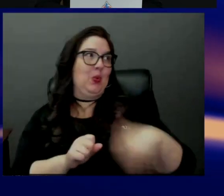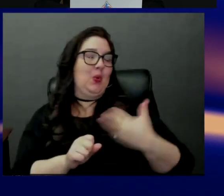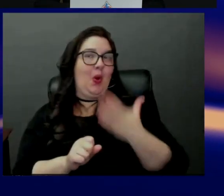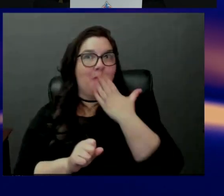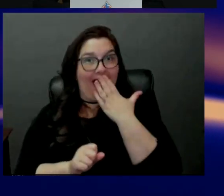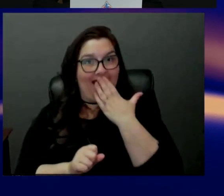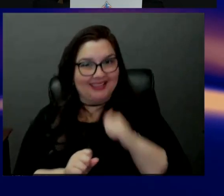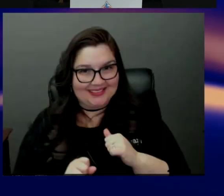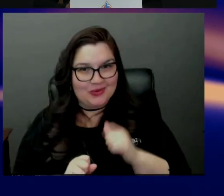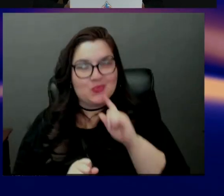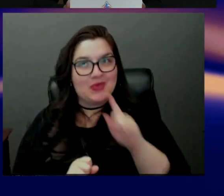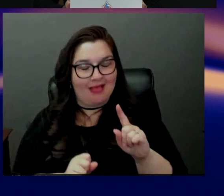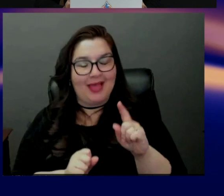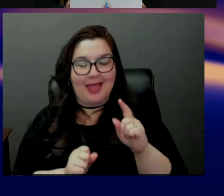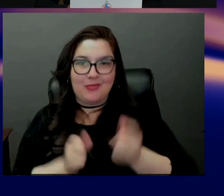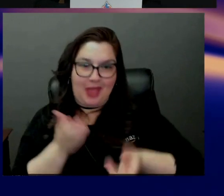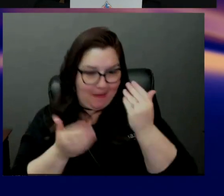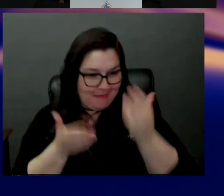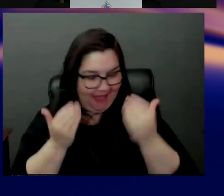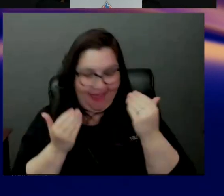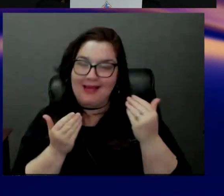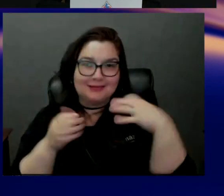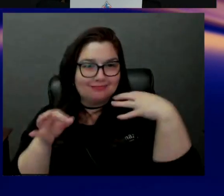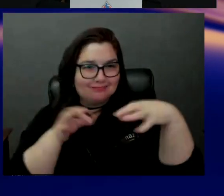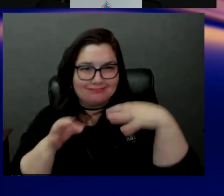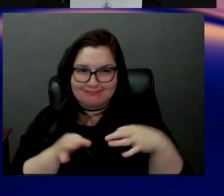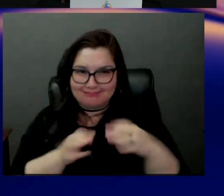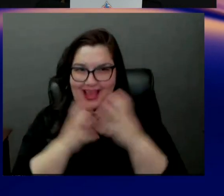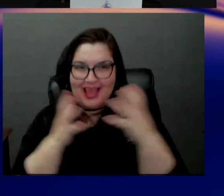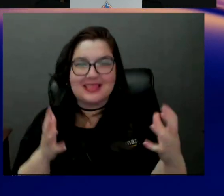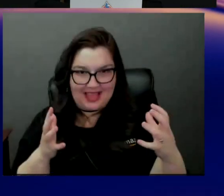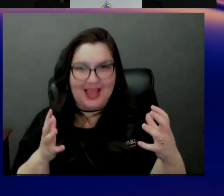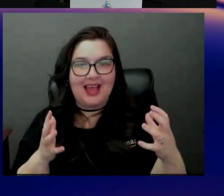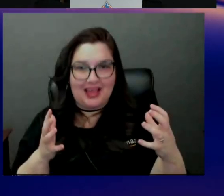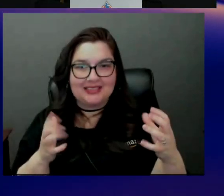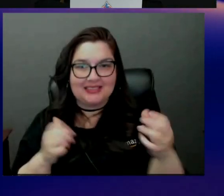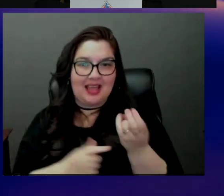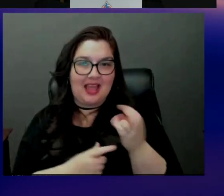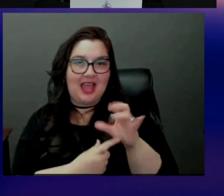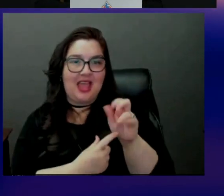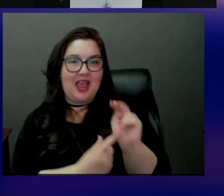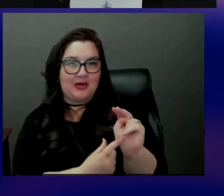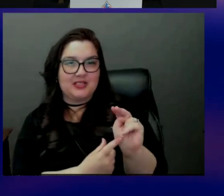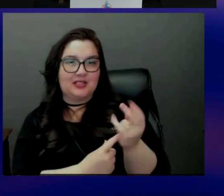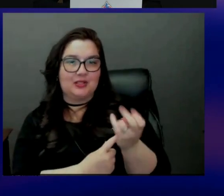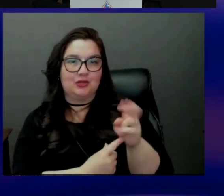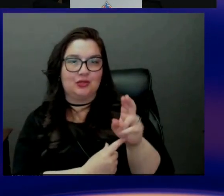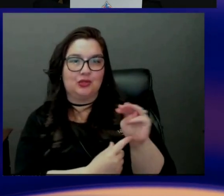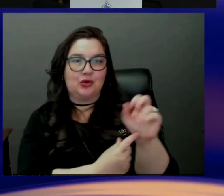In that series or in that episode Harrison Sherwin walked through building and Amazon VPC with subnets,